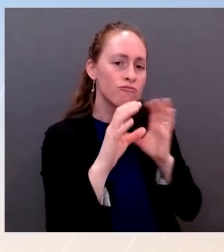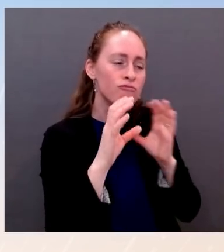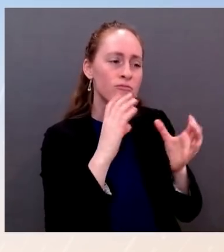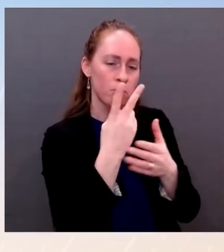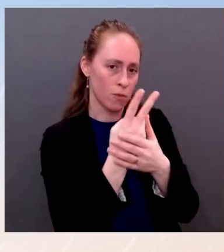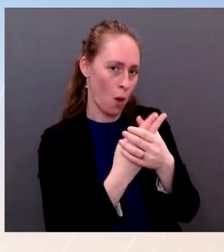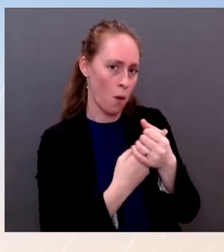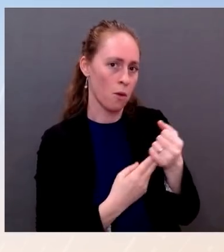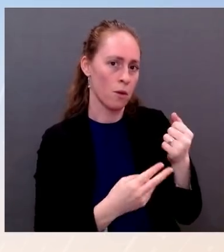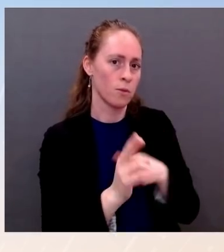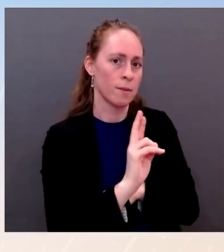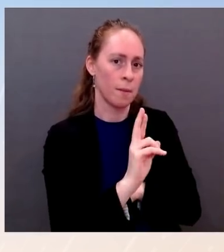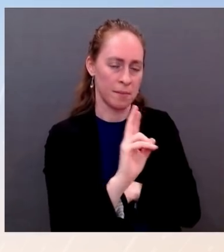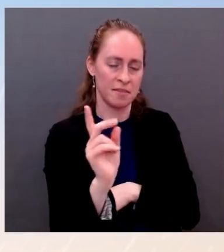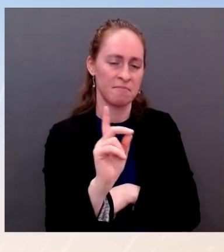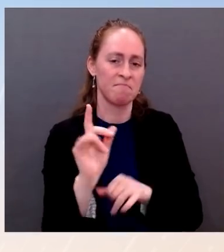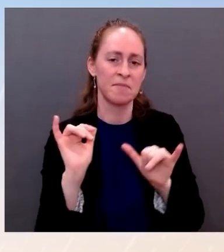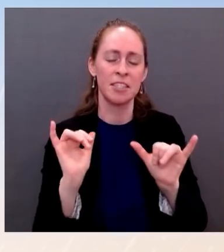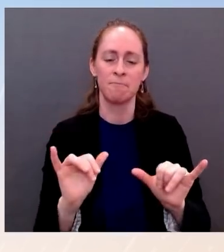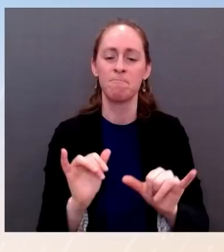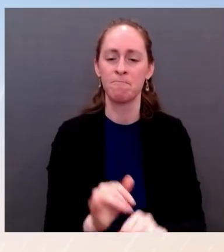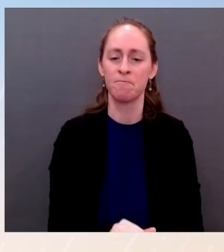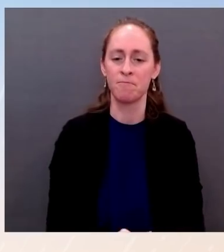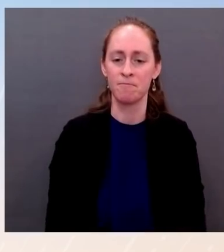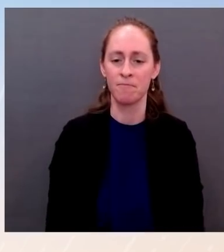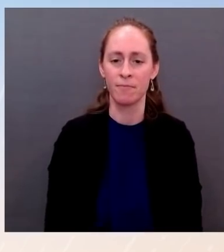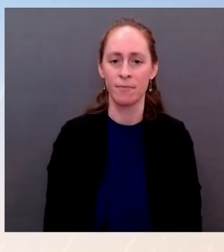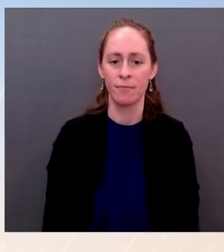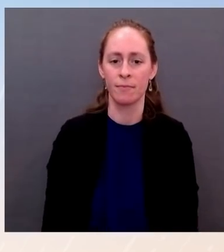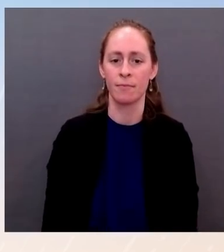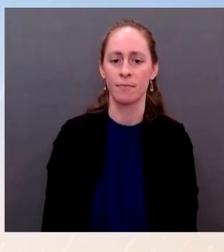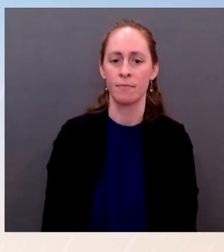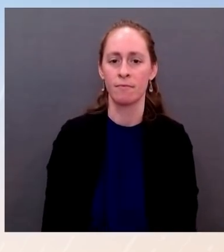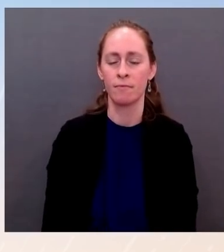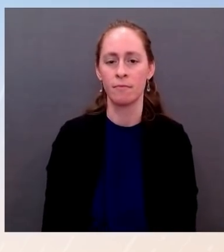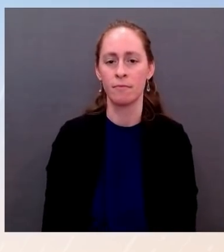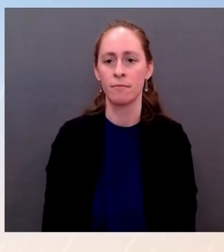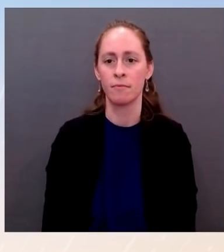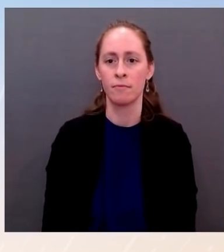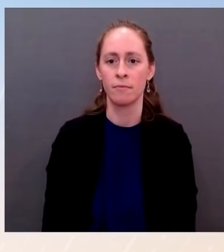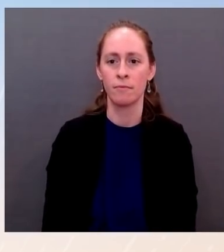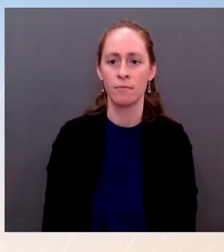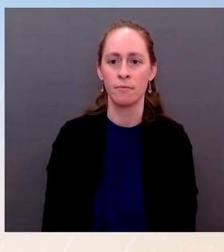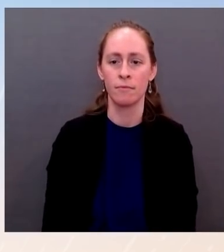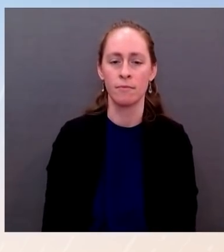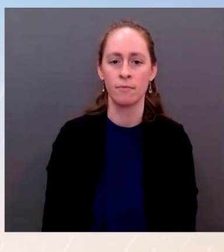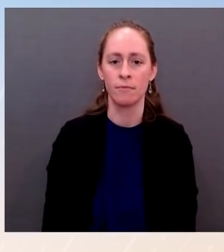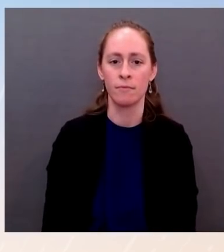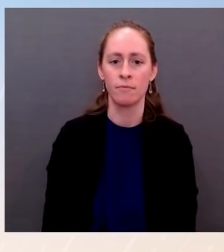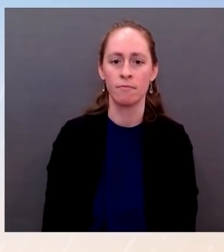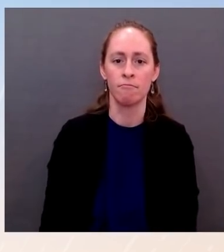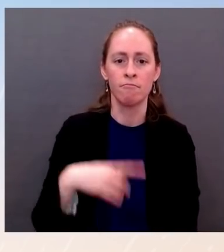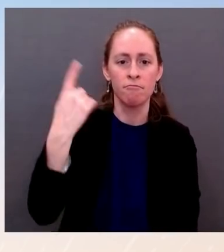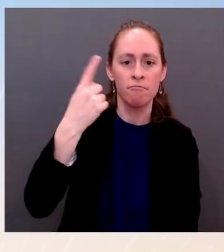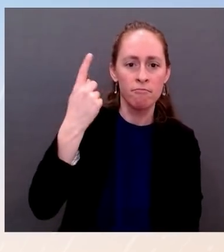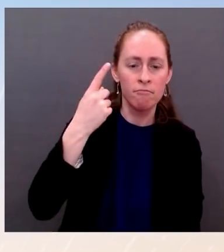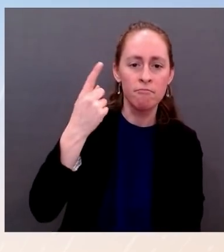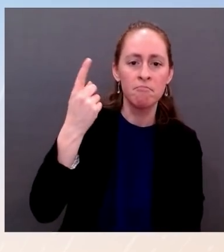The diplomats that are being moved out of the U.S. embassy in Ukraine, where are they going? Are they going to other countries?